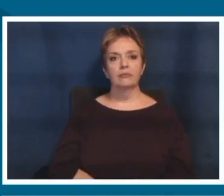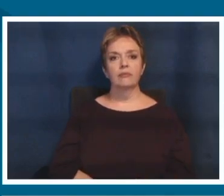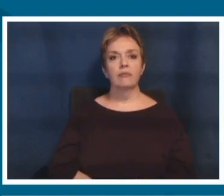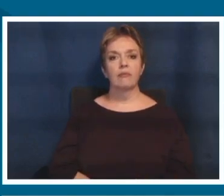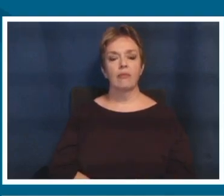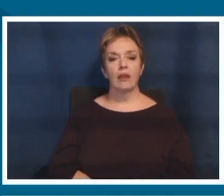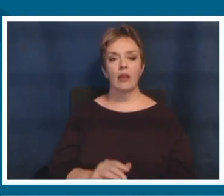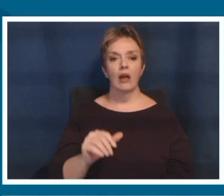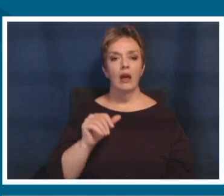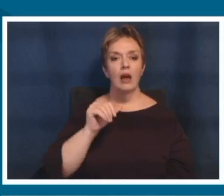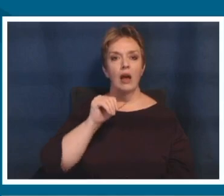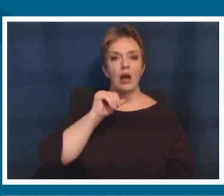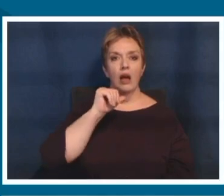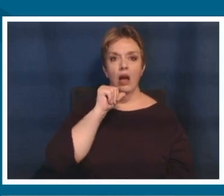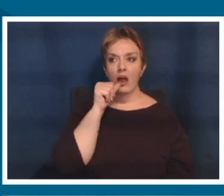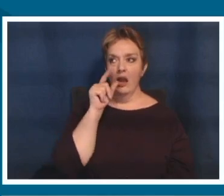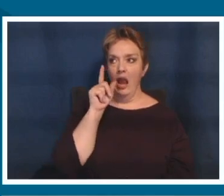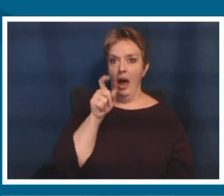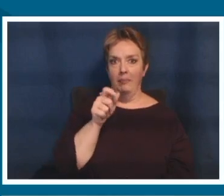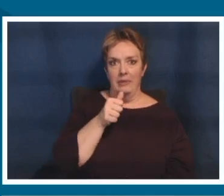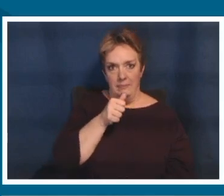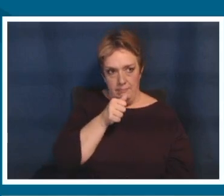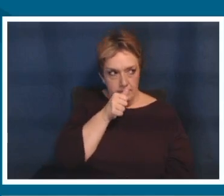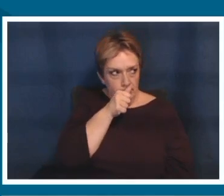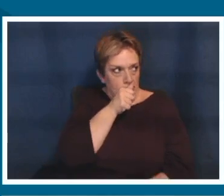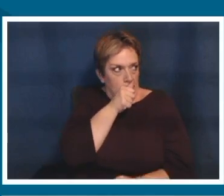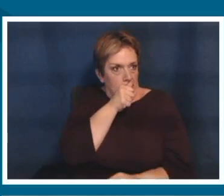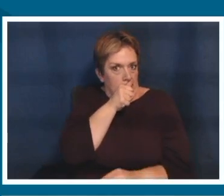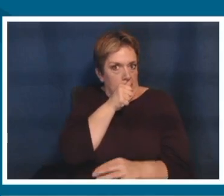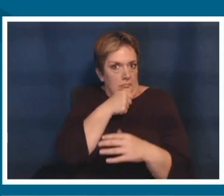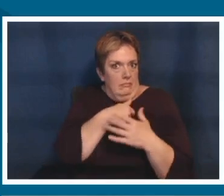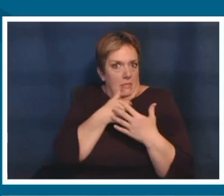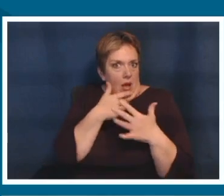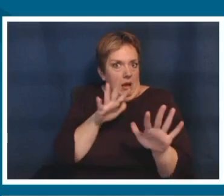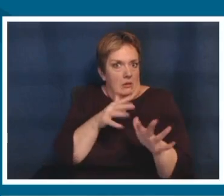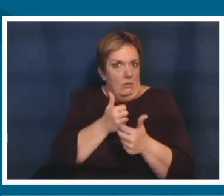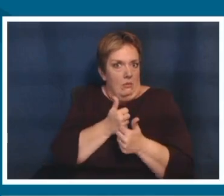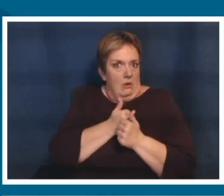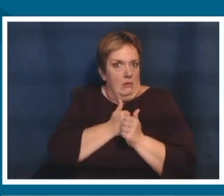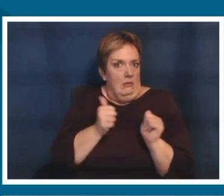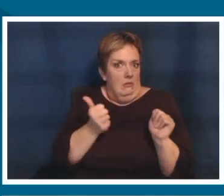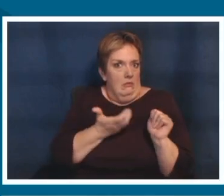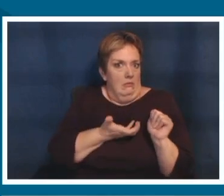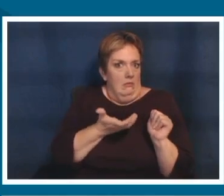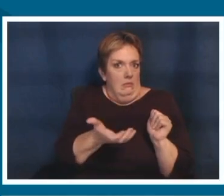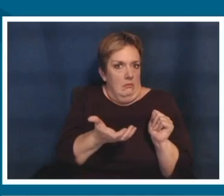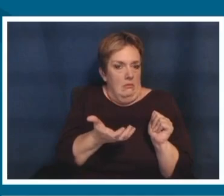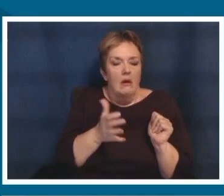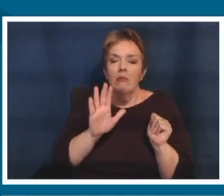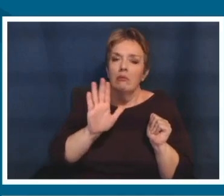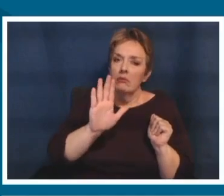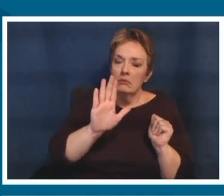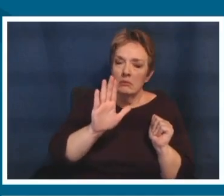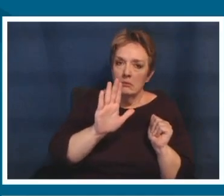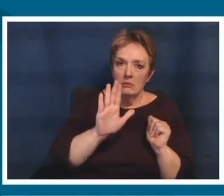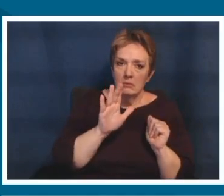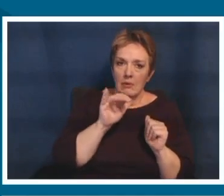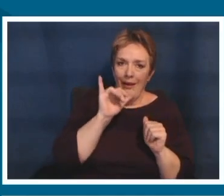share with with someone like this something that's too personal but you also want to be